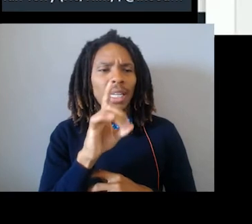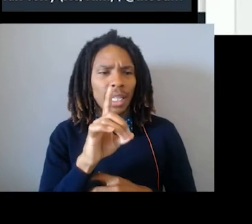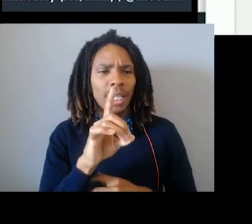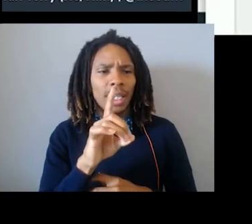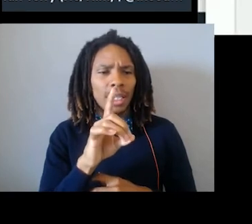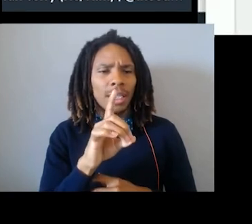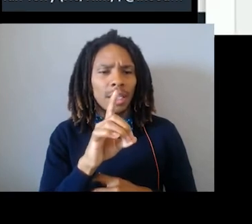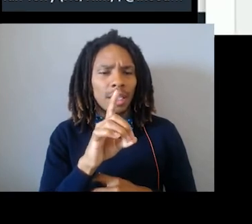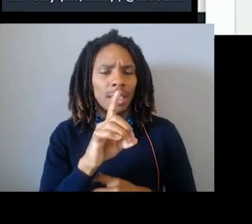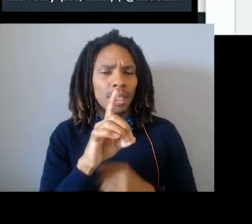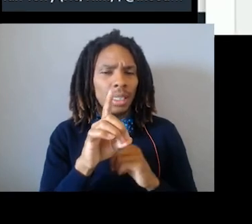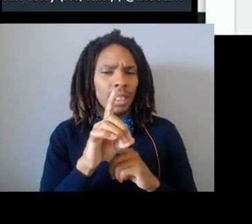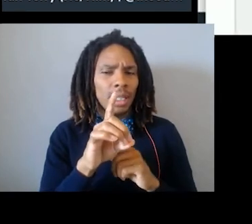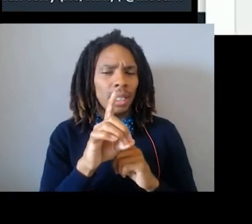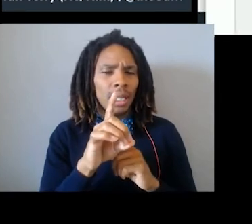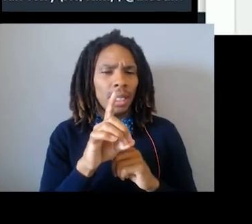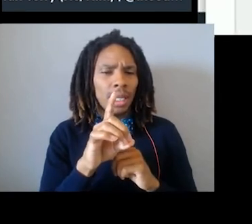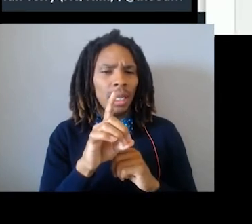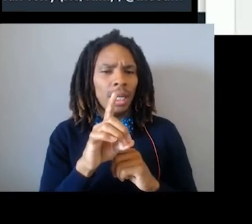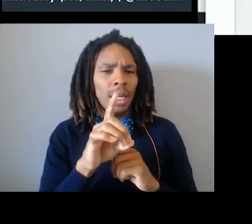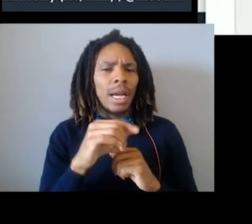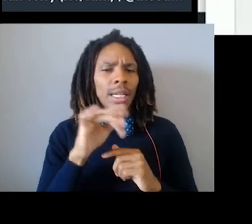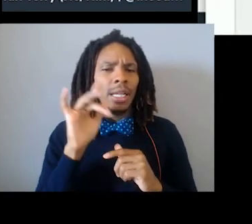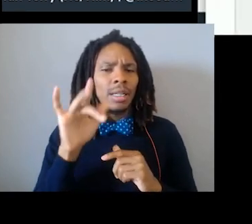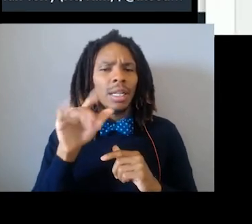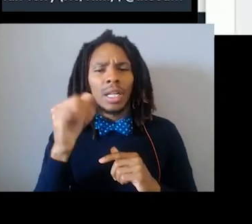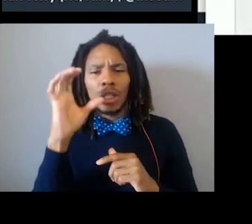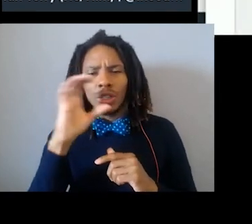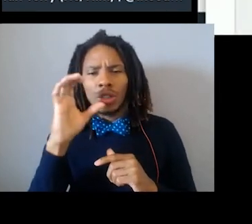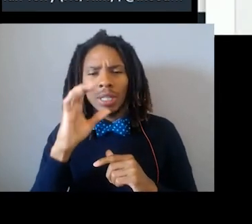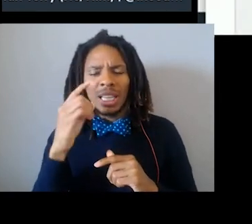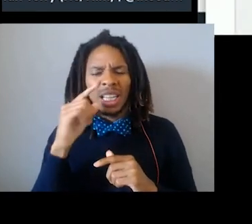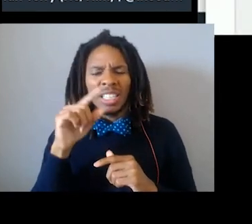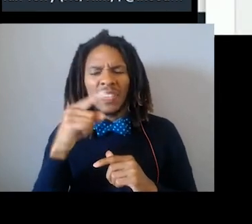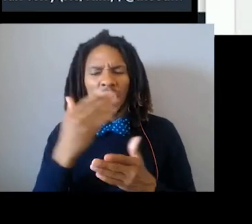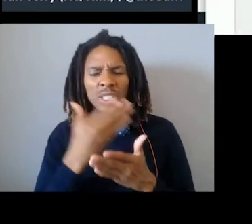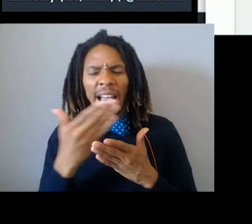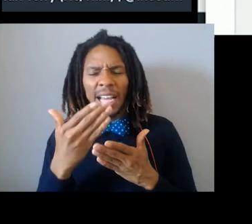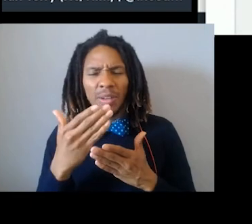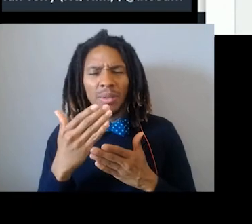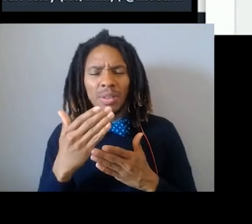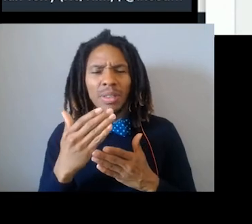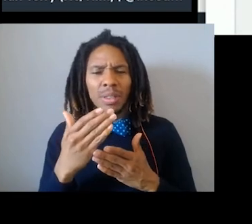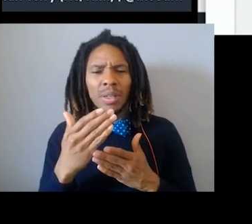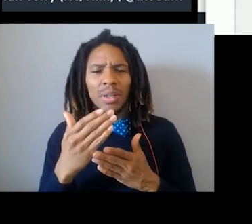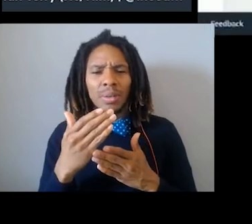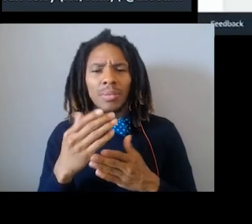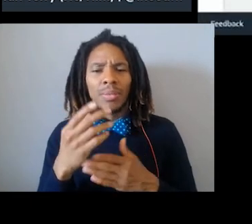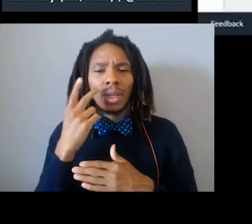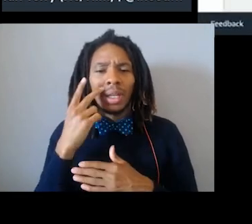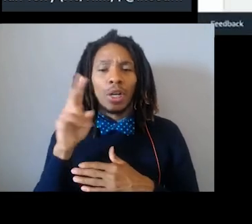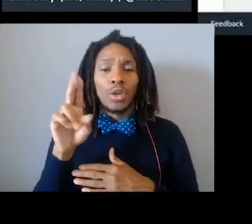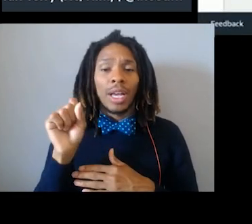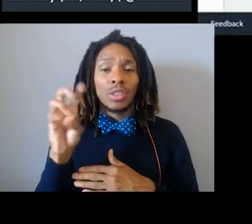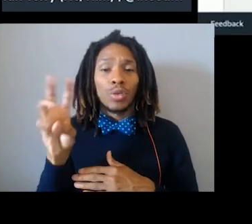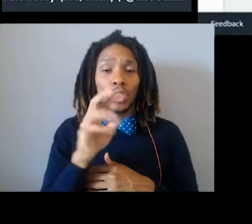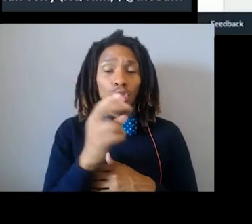and I do another search here, which I think is the first item, right. And you'll see US-West-2 and US-West-2.